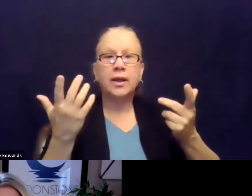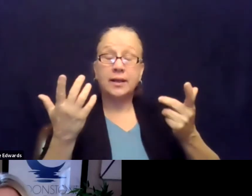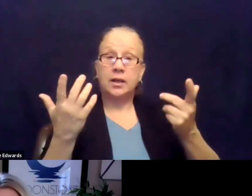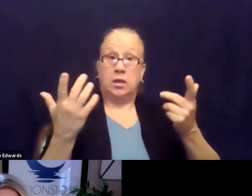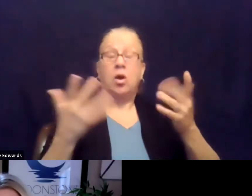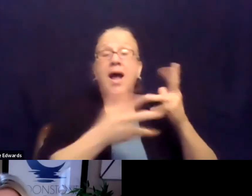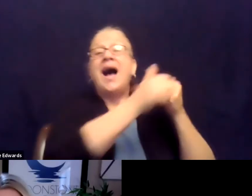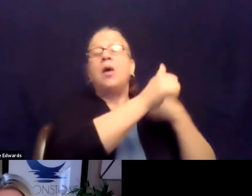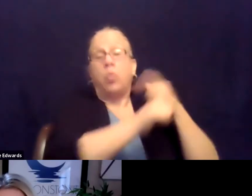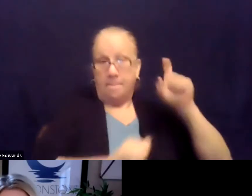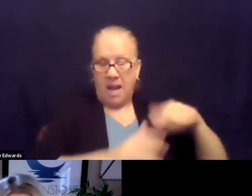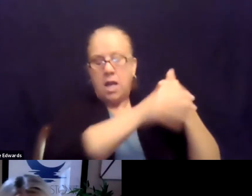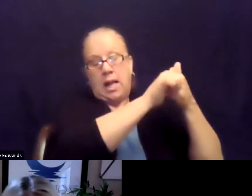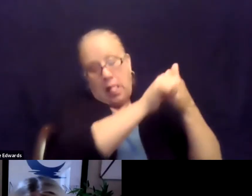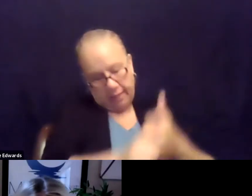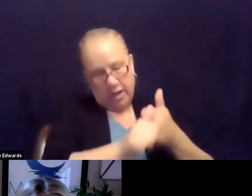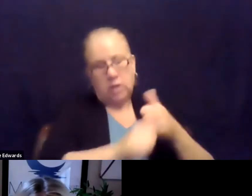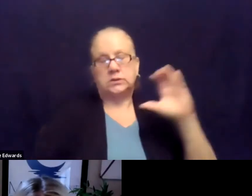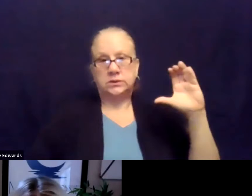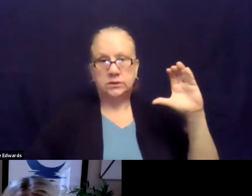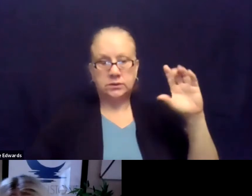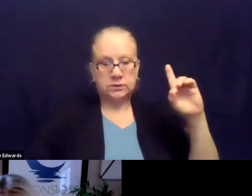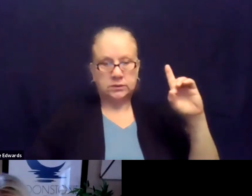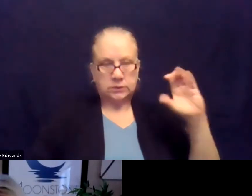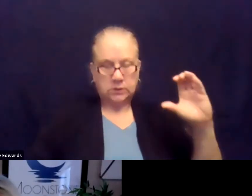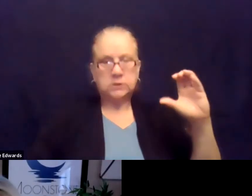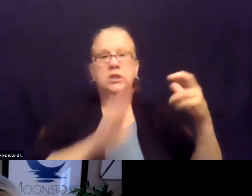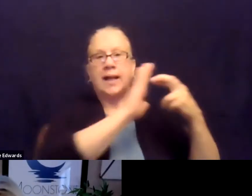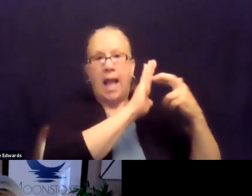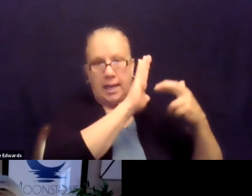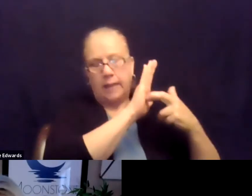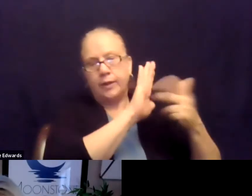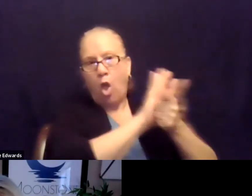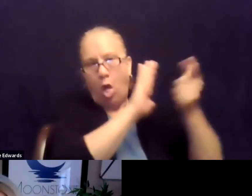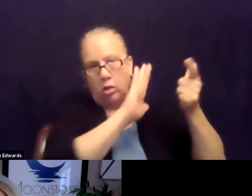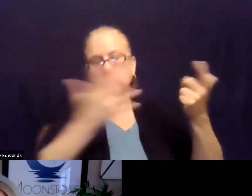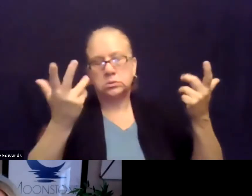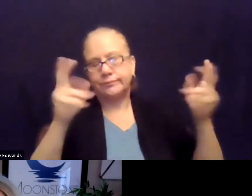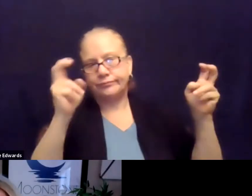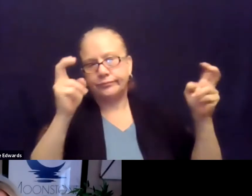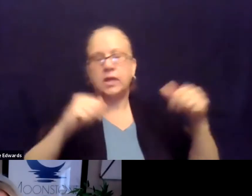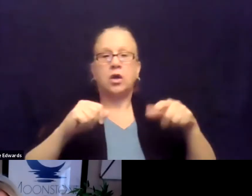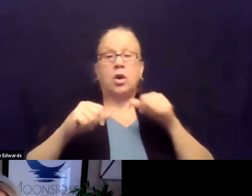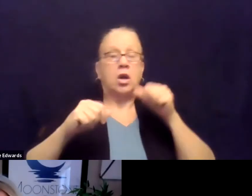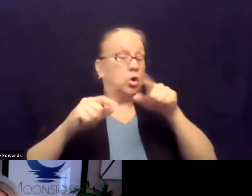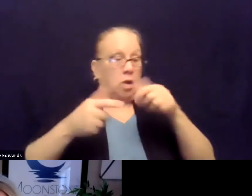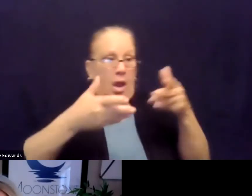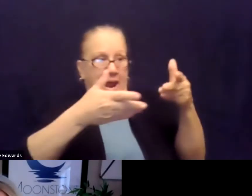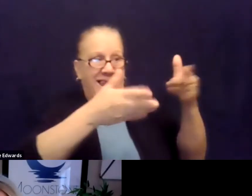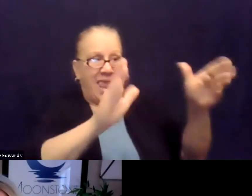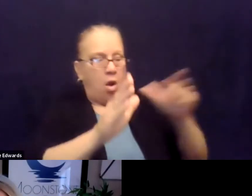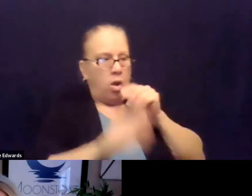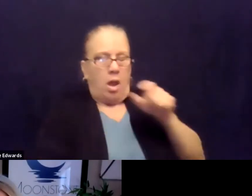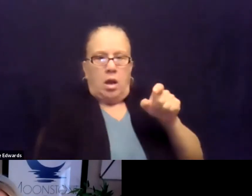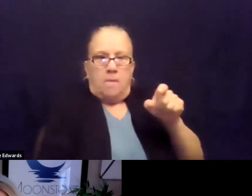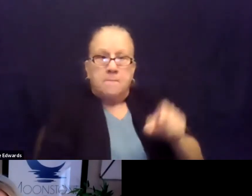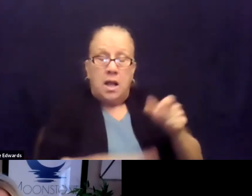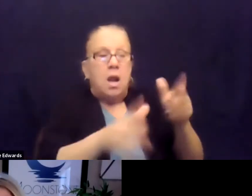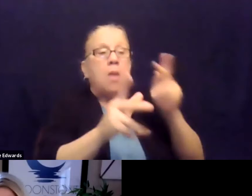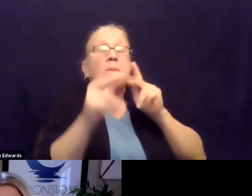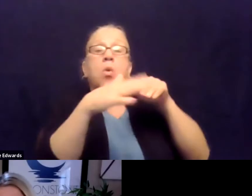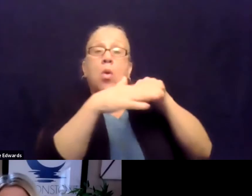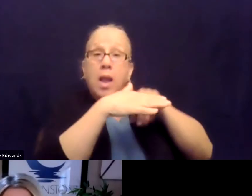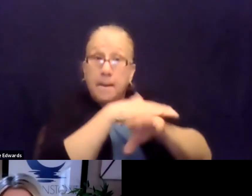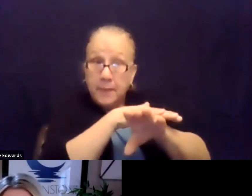CDC guidelines, it would mean you might allow, could allow, people to come in, without a mask,